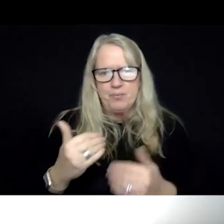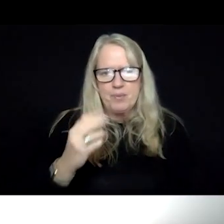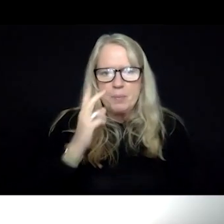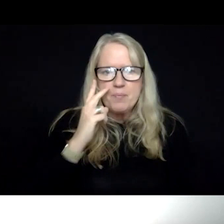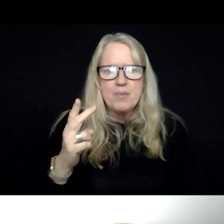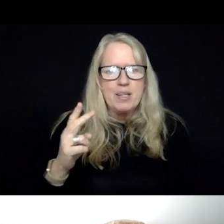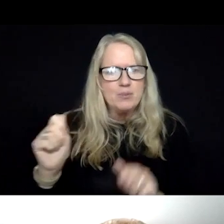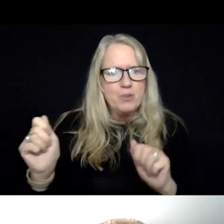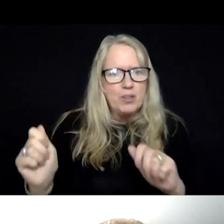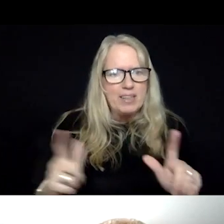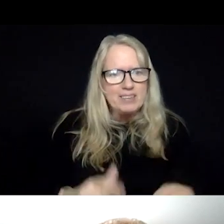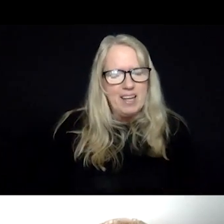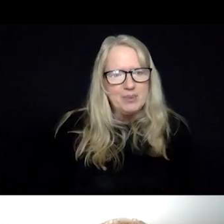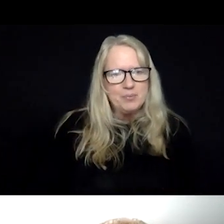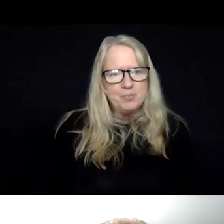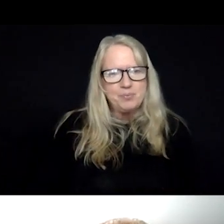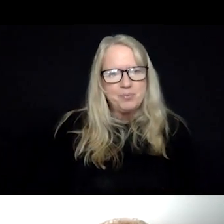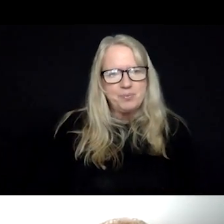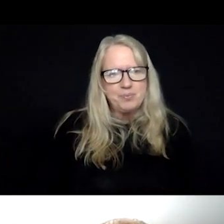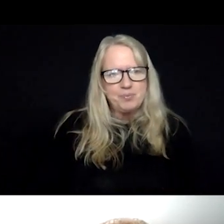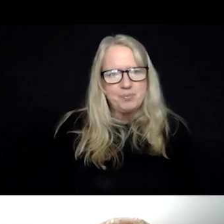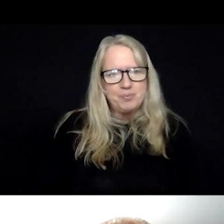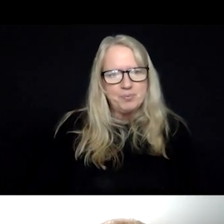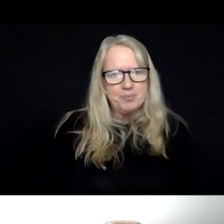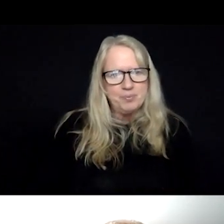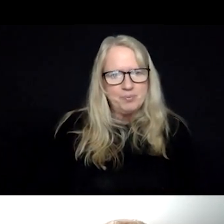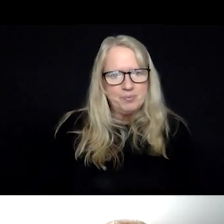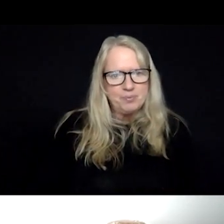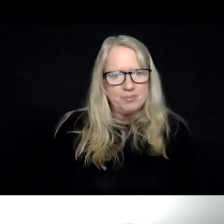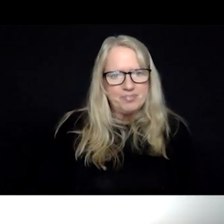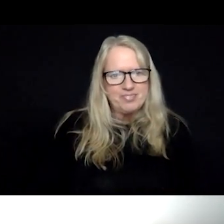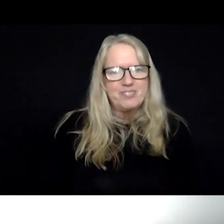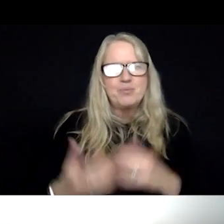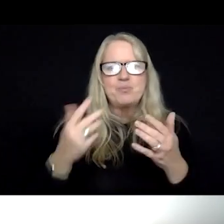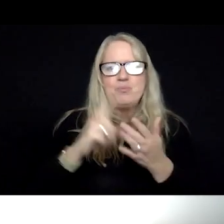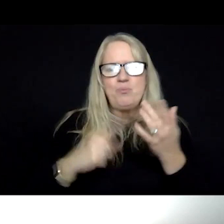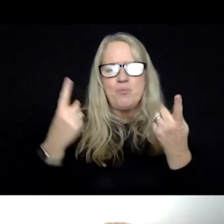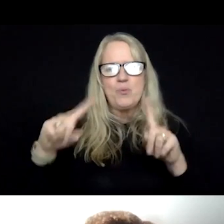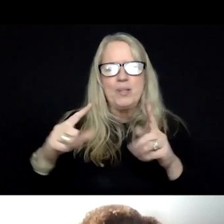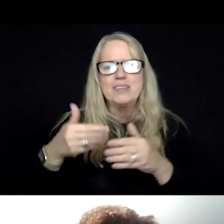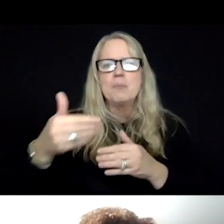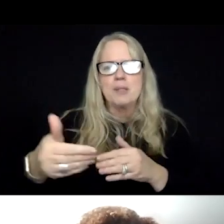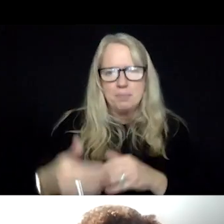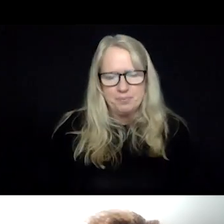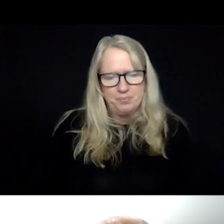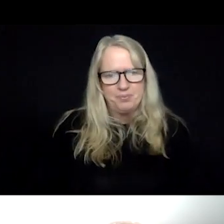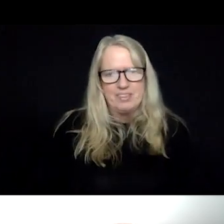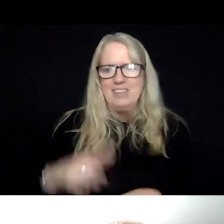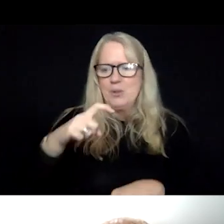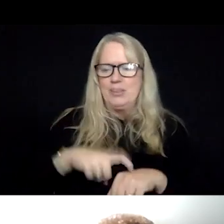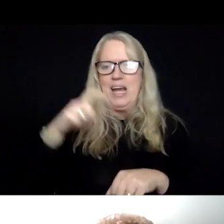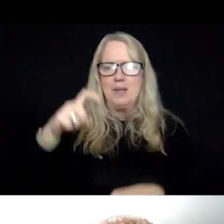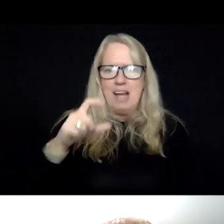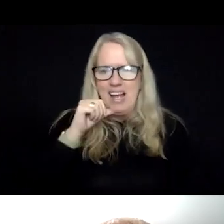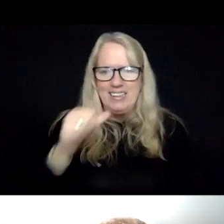AND WHAT WE HAVE COMING UP. I TIMED THIS PERFECTLY.